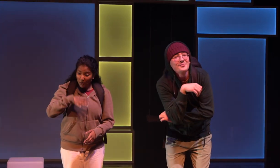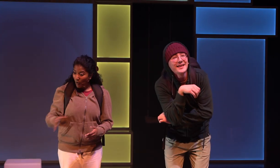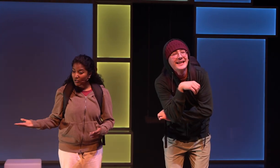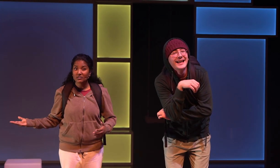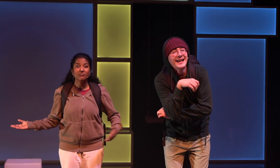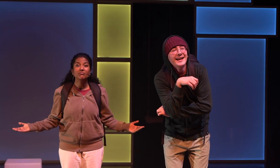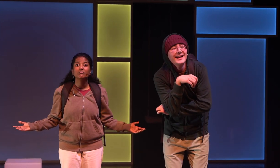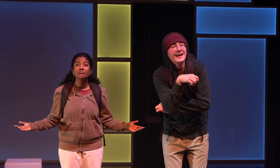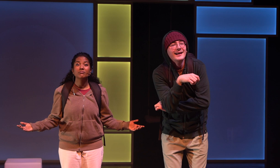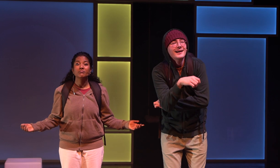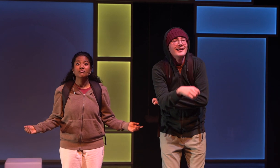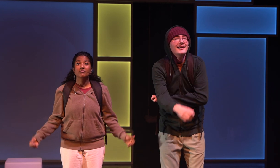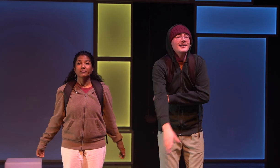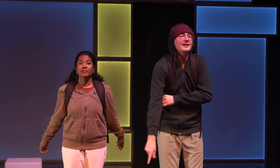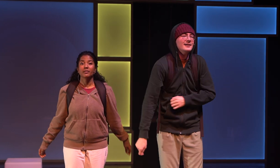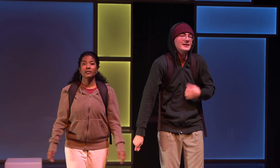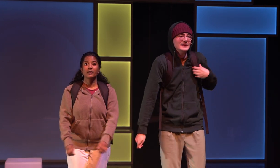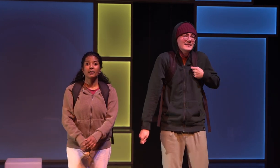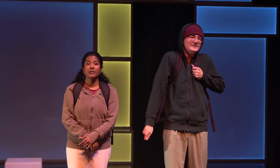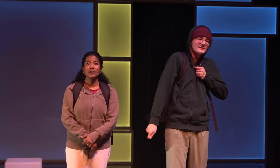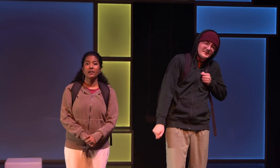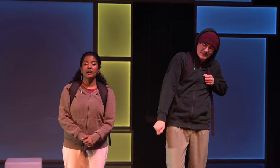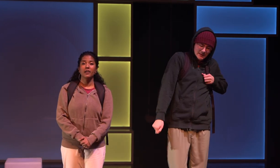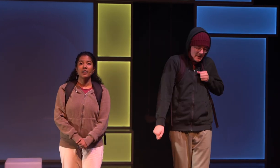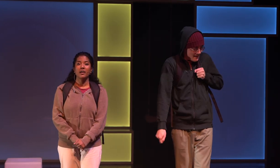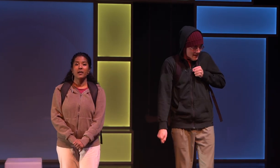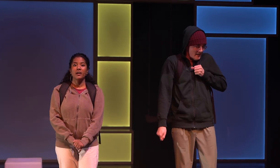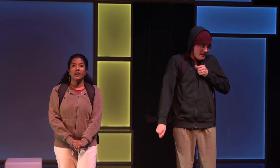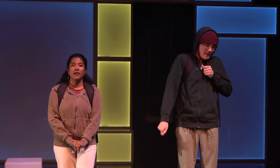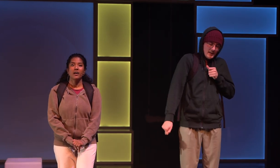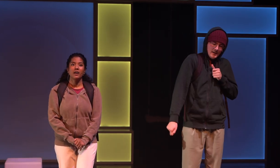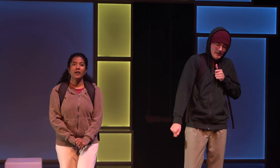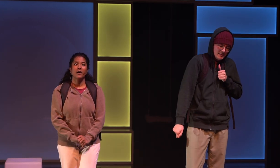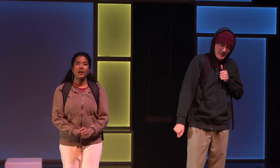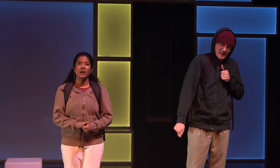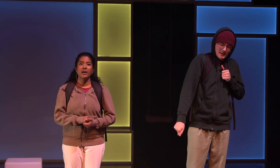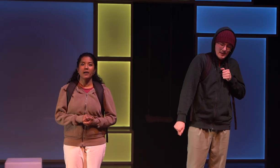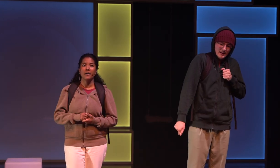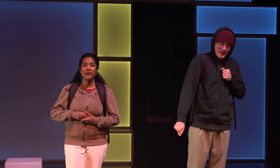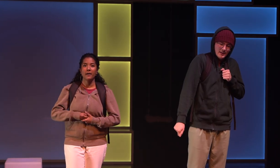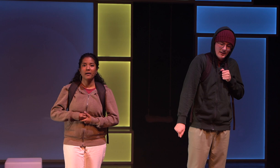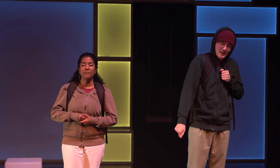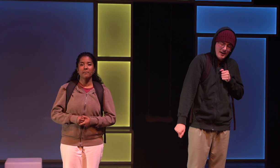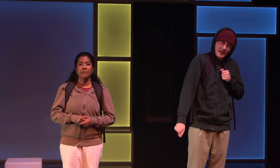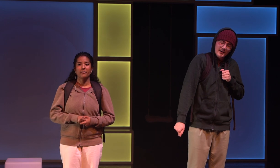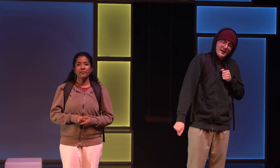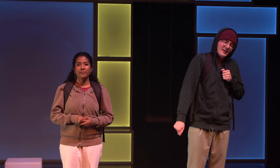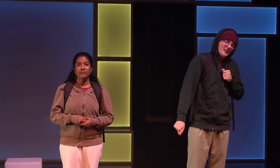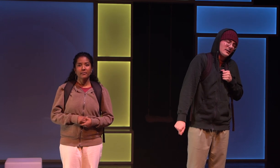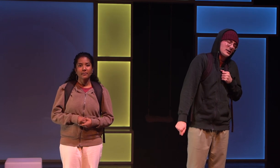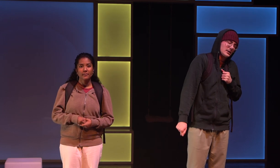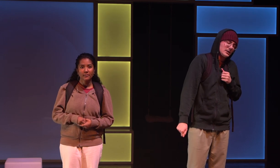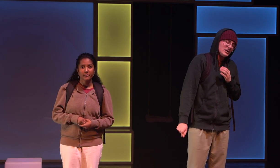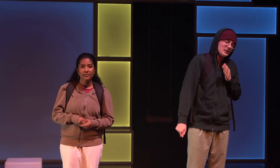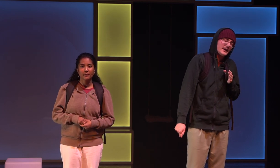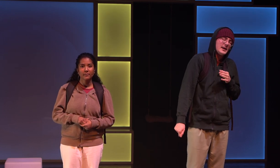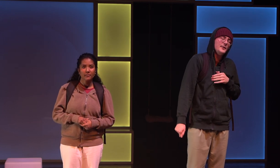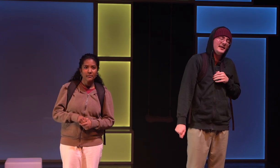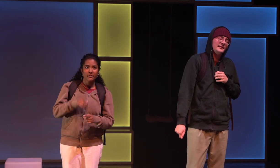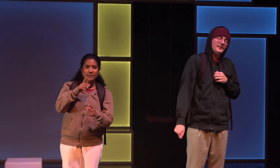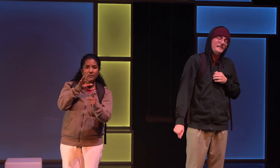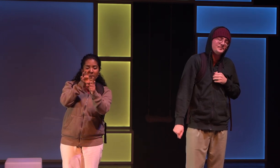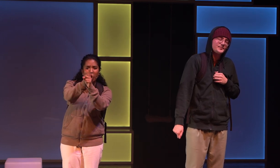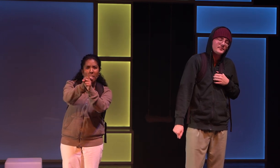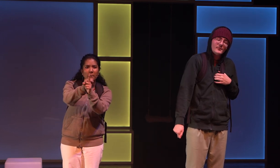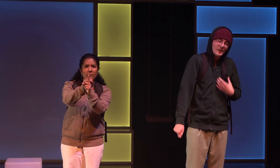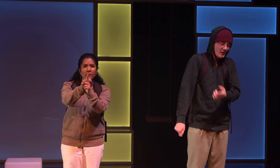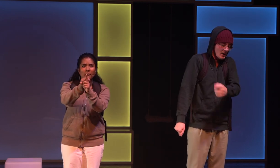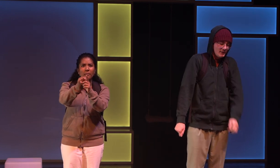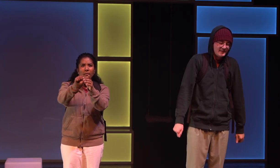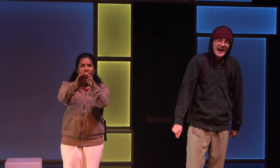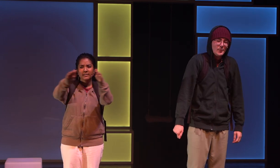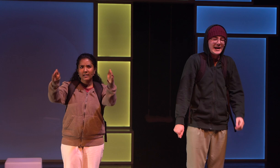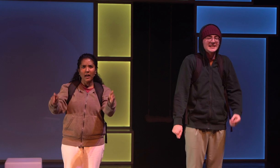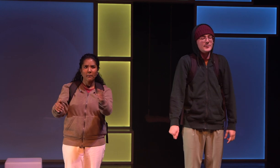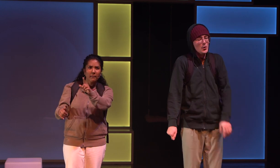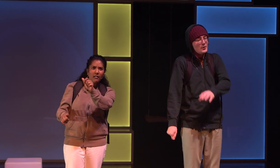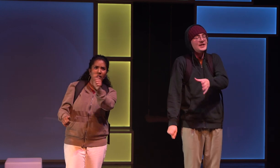Then I notice on the table next us are all